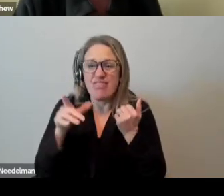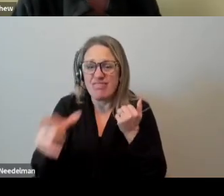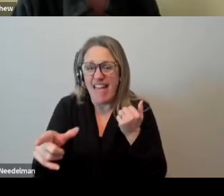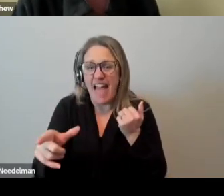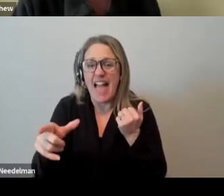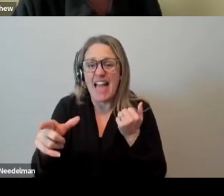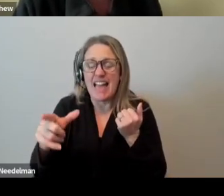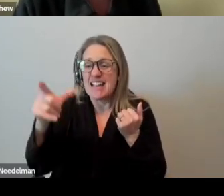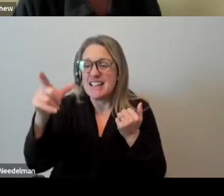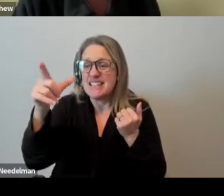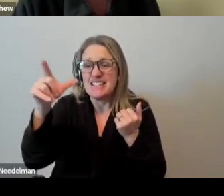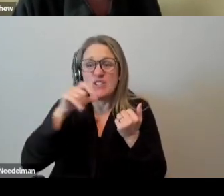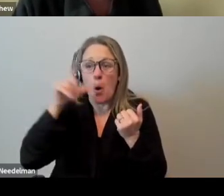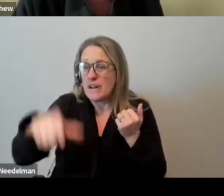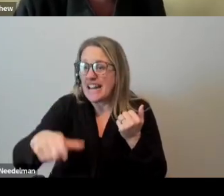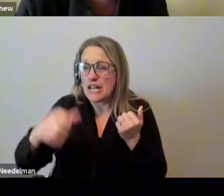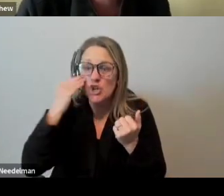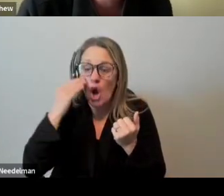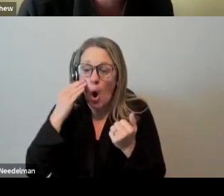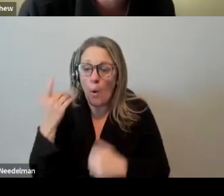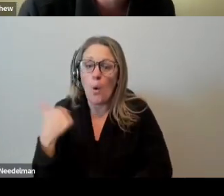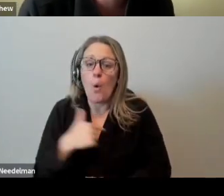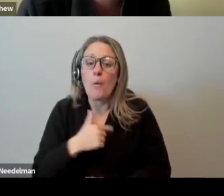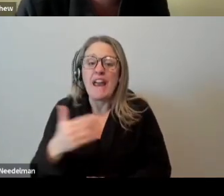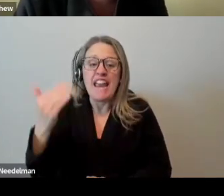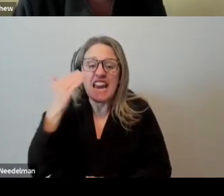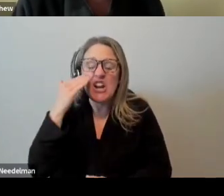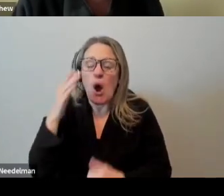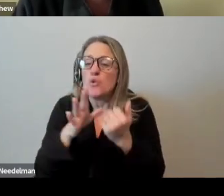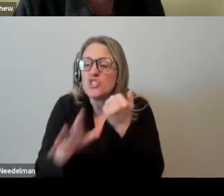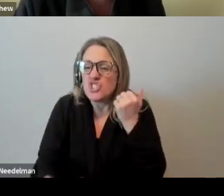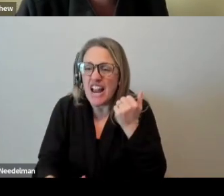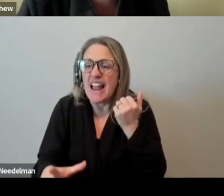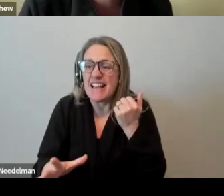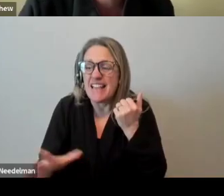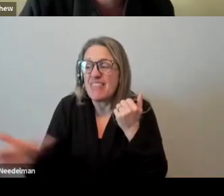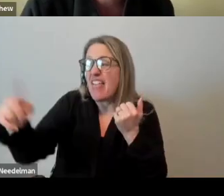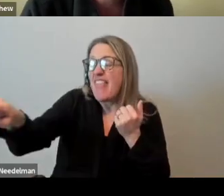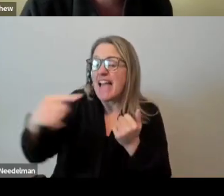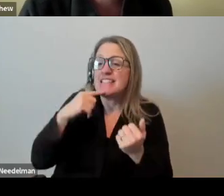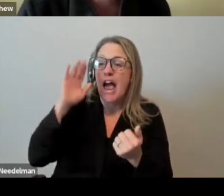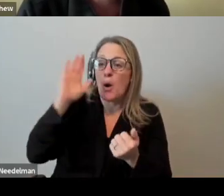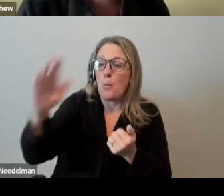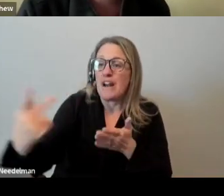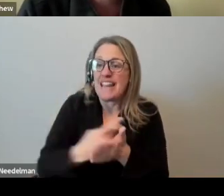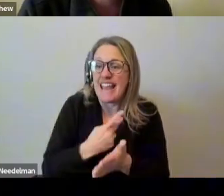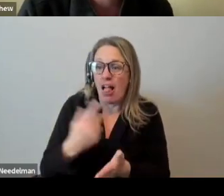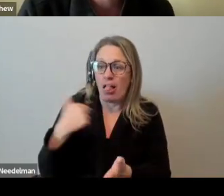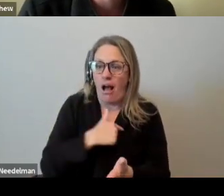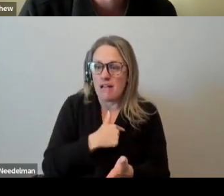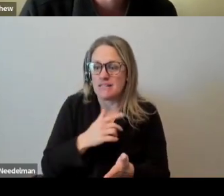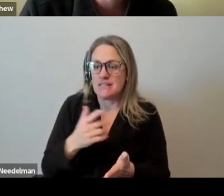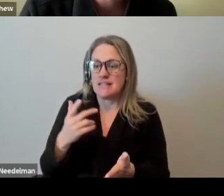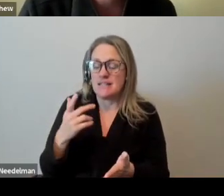of / We have survived a million things they said would kill us / We prove them all wrong / Even death is different here."